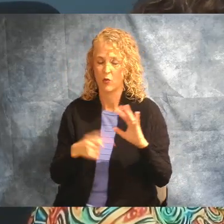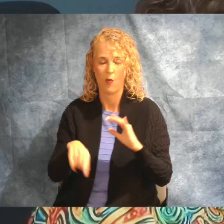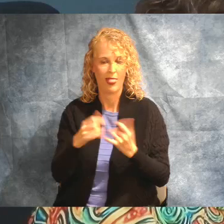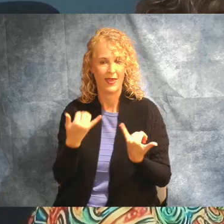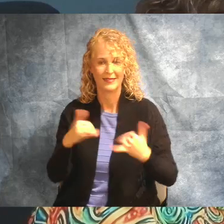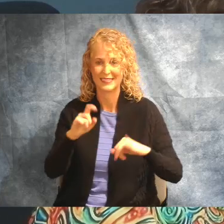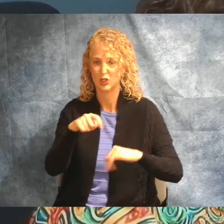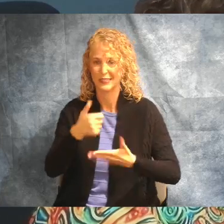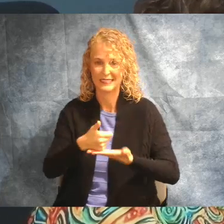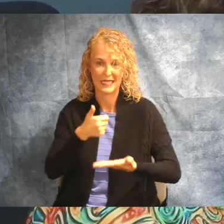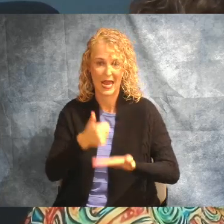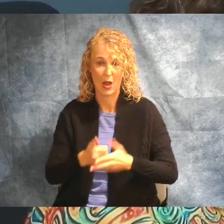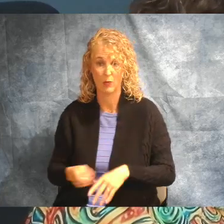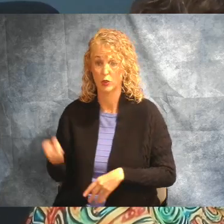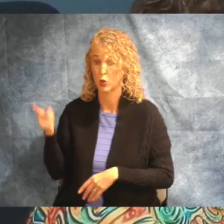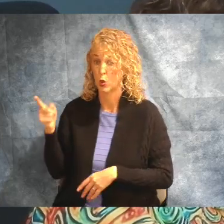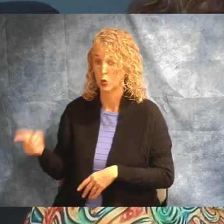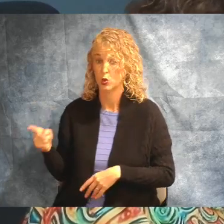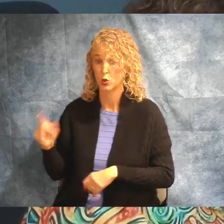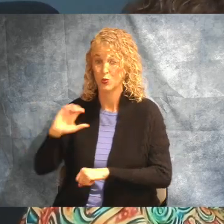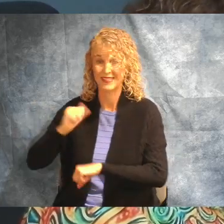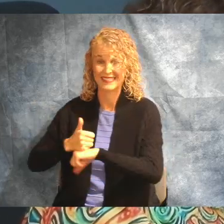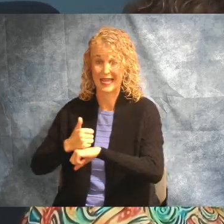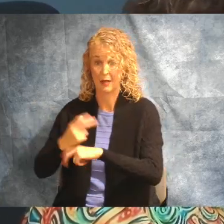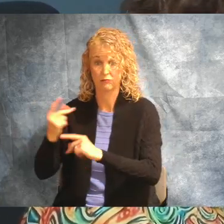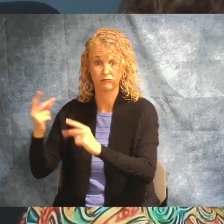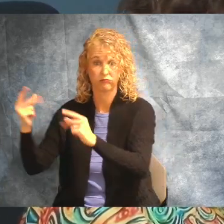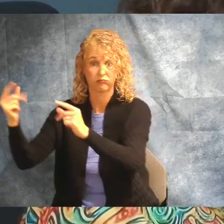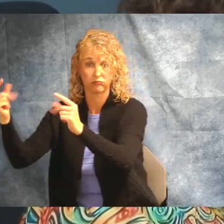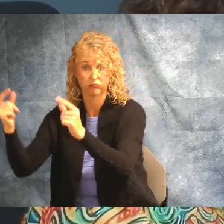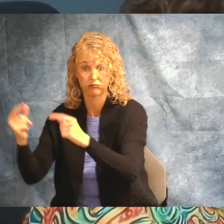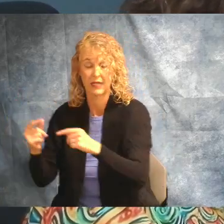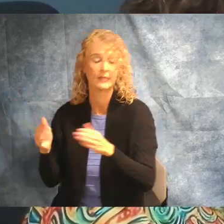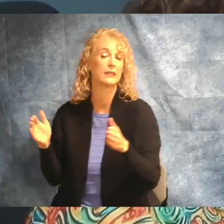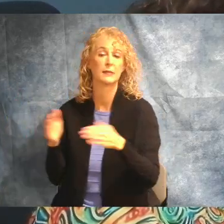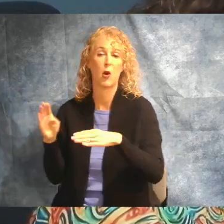to put this together and we had the launch at the Small Business Day I said I want to launch it at